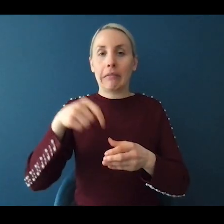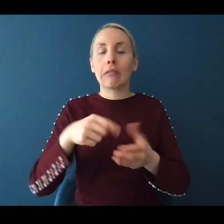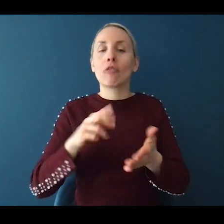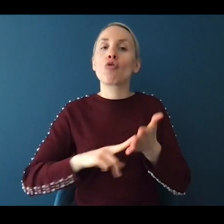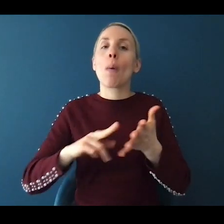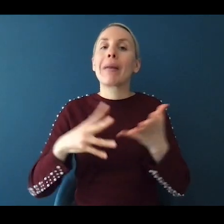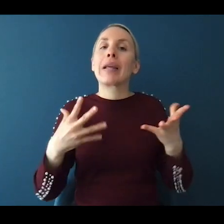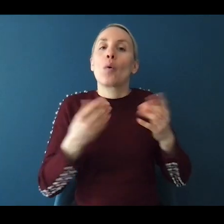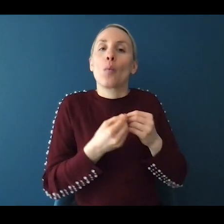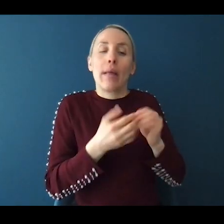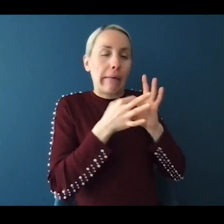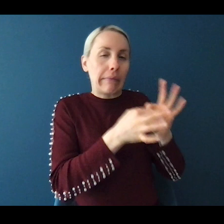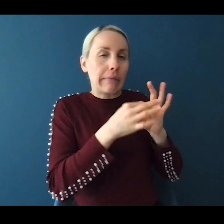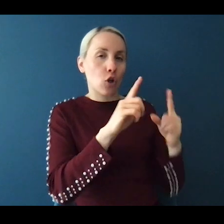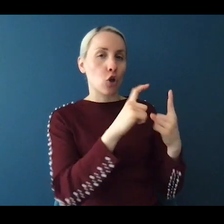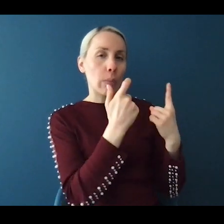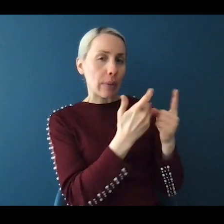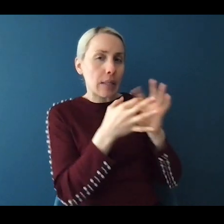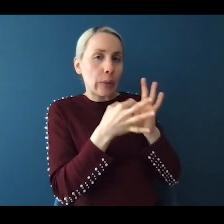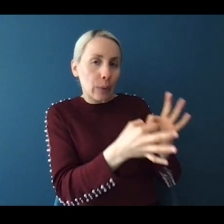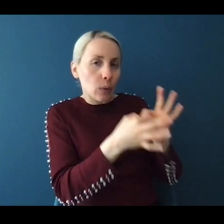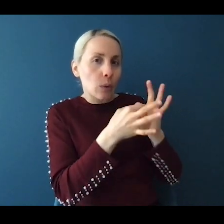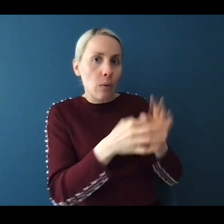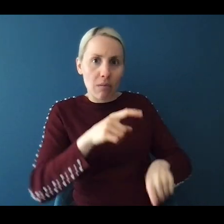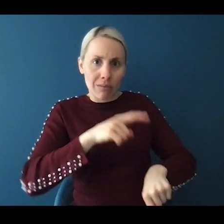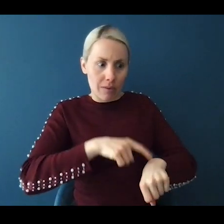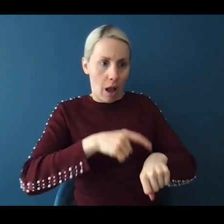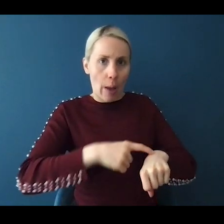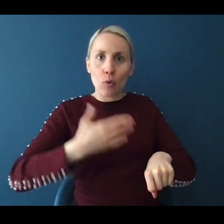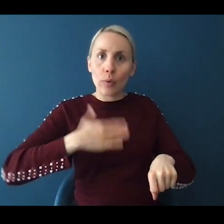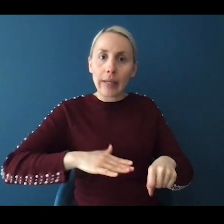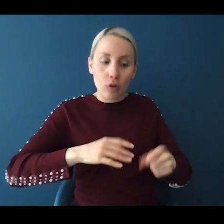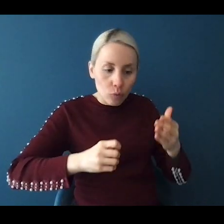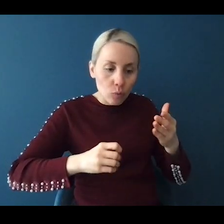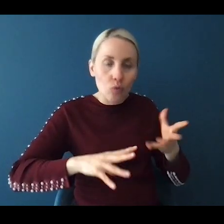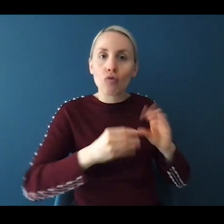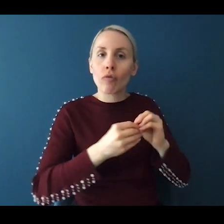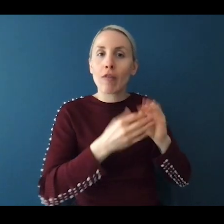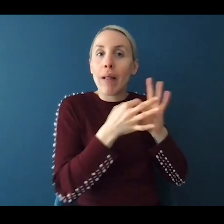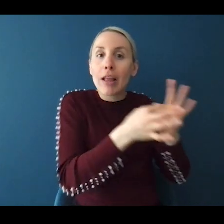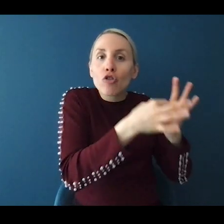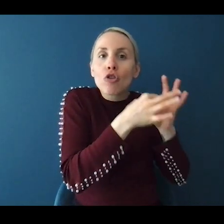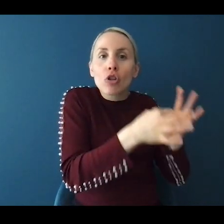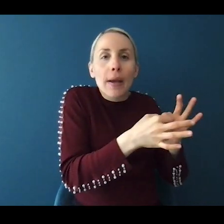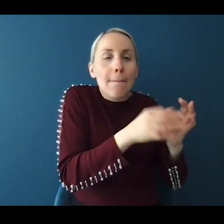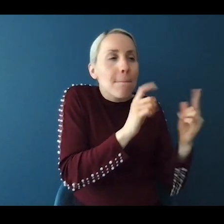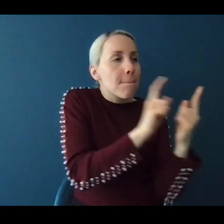with whom I need time to develop you know a relationship with so when I applied to the